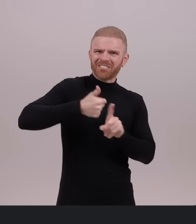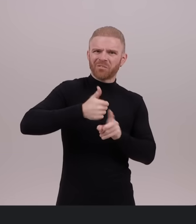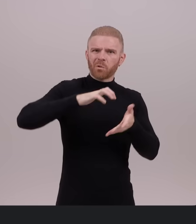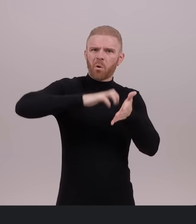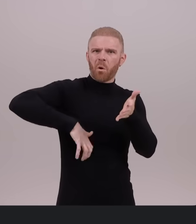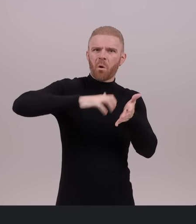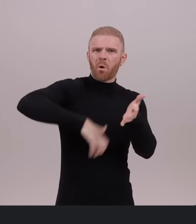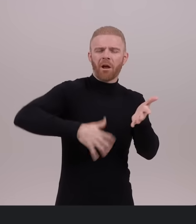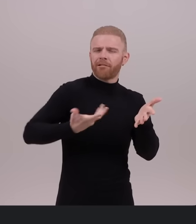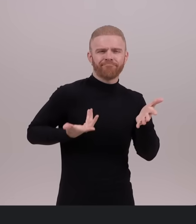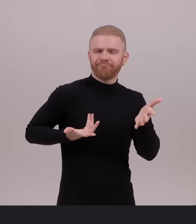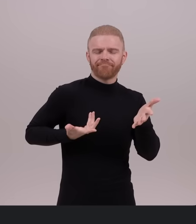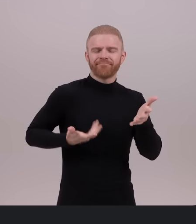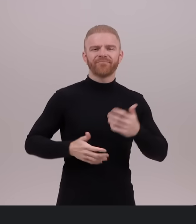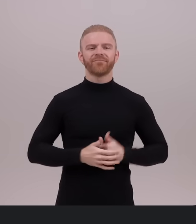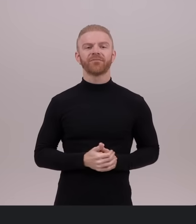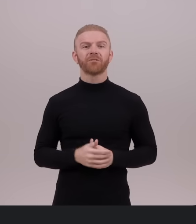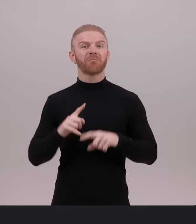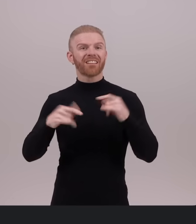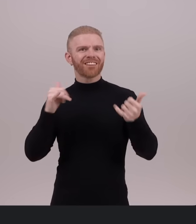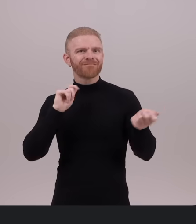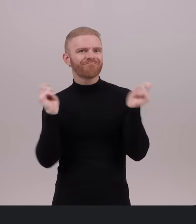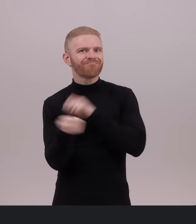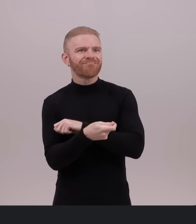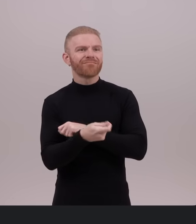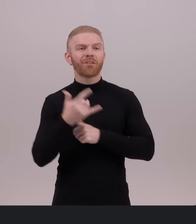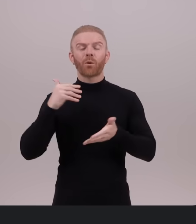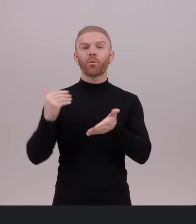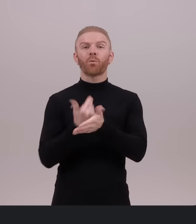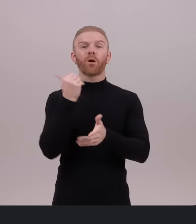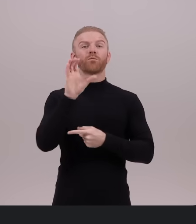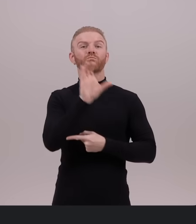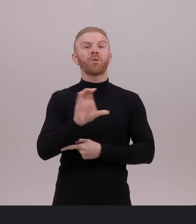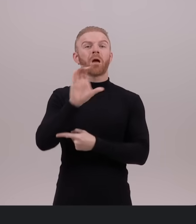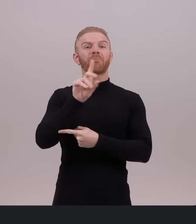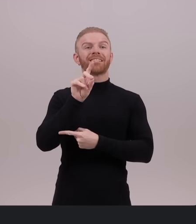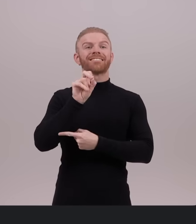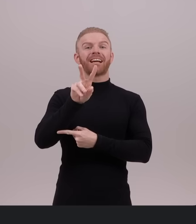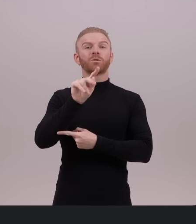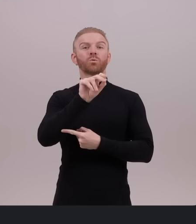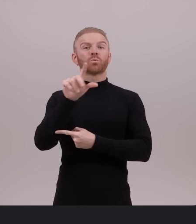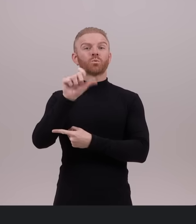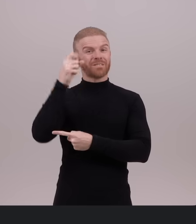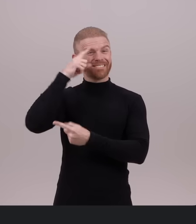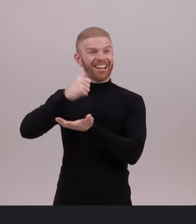That all changes with the new Chrome DevTools for Agents.